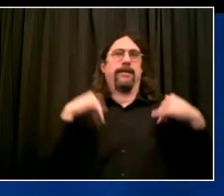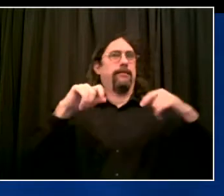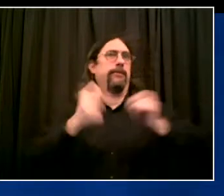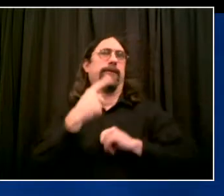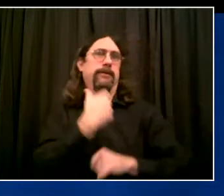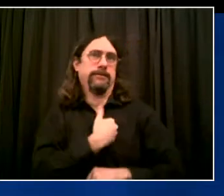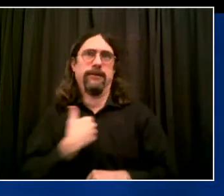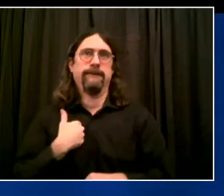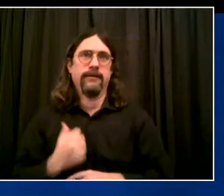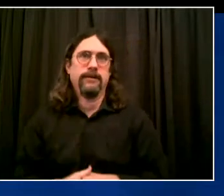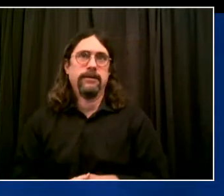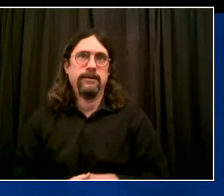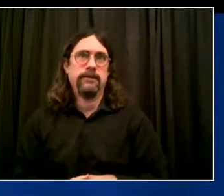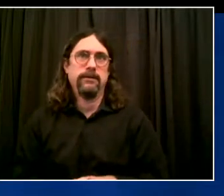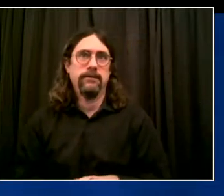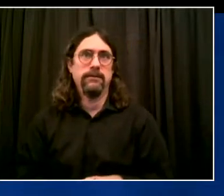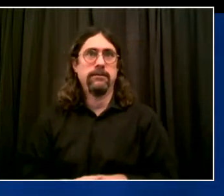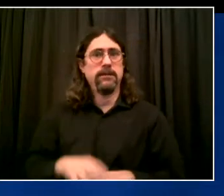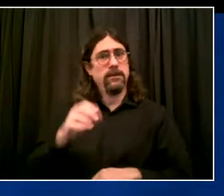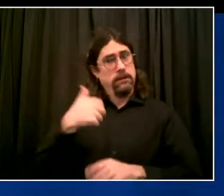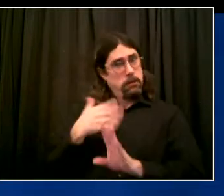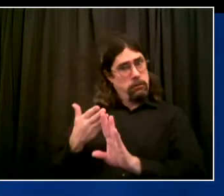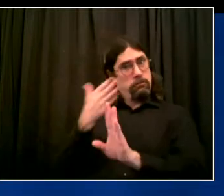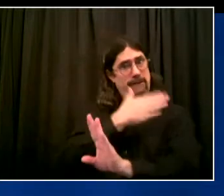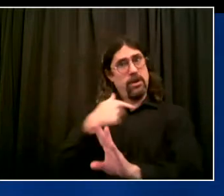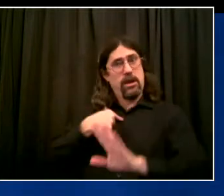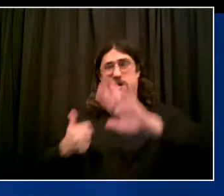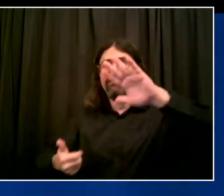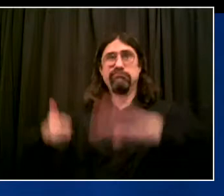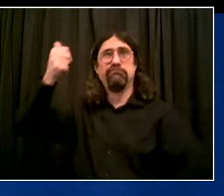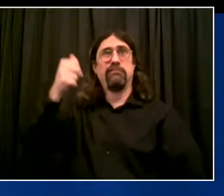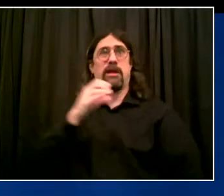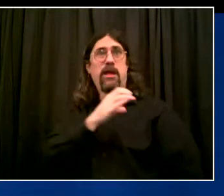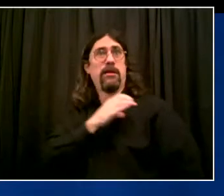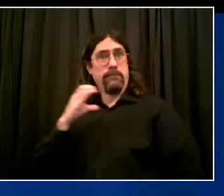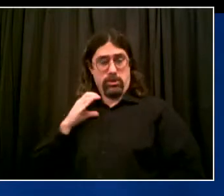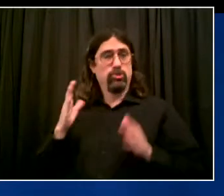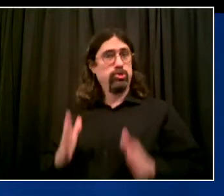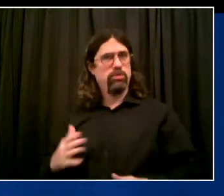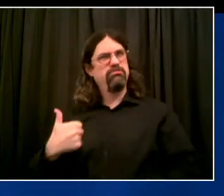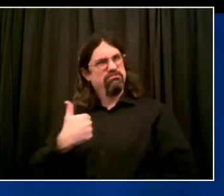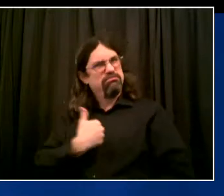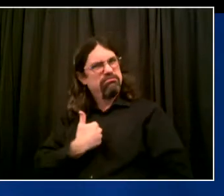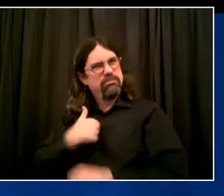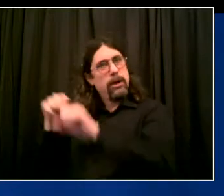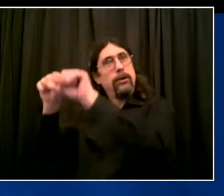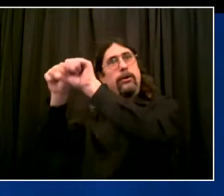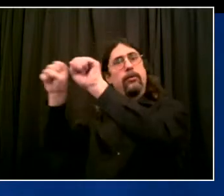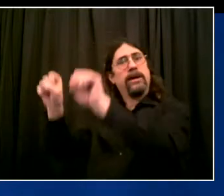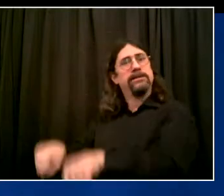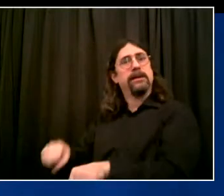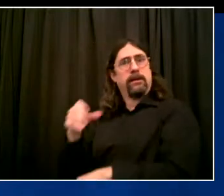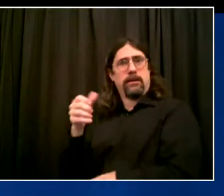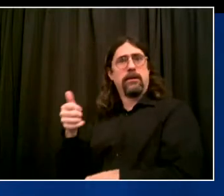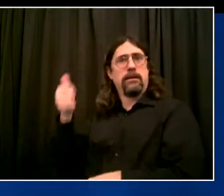ONE MORE POSITIVE THING THAT COMES OUT OF THTHSOE E REFORM MEETINGS. YOU SPOKE ABOUT MY TIME AS A PRECINCT COMMANDER. I HAVE THE